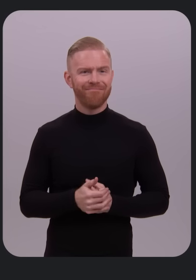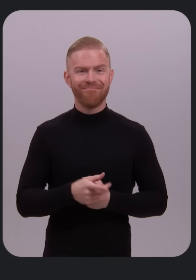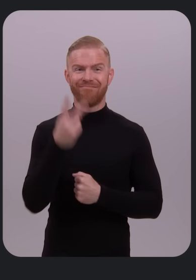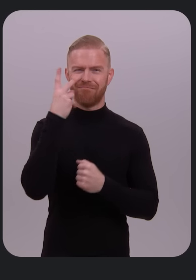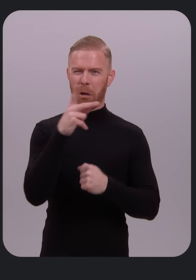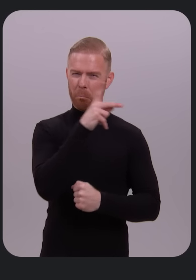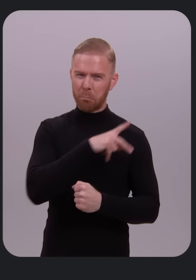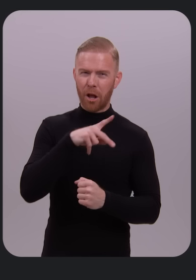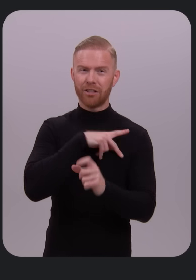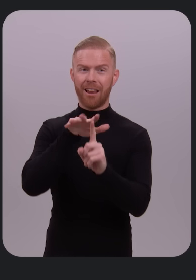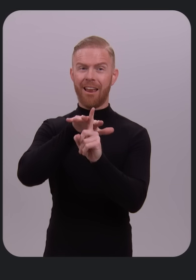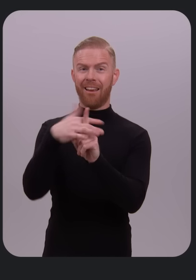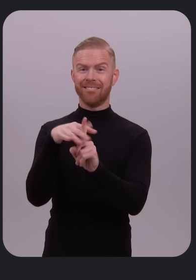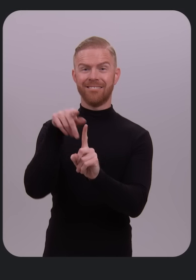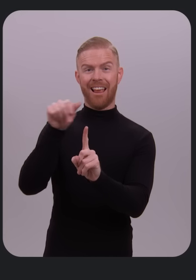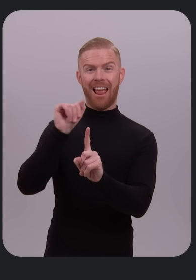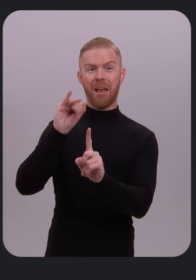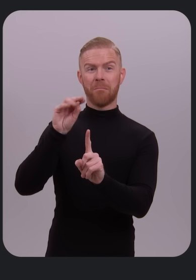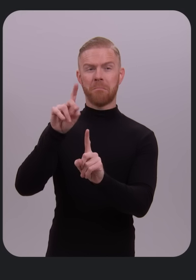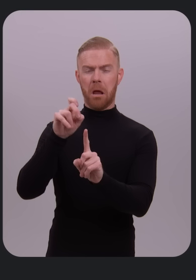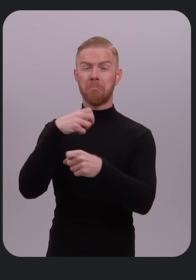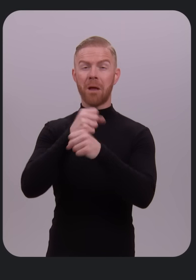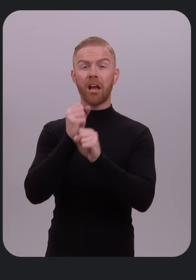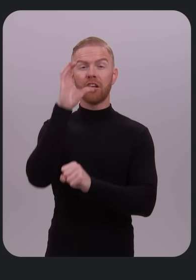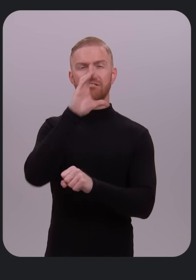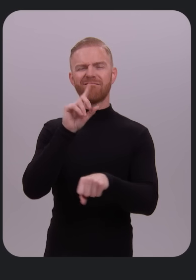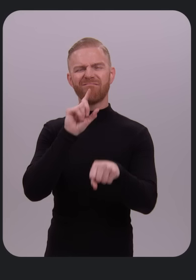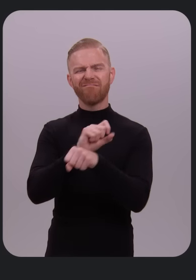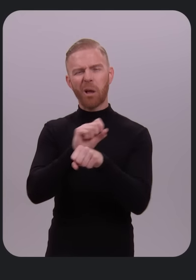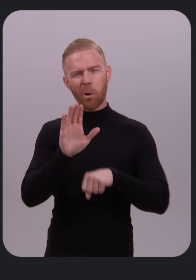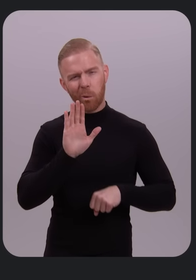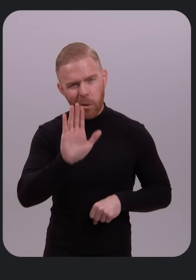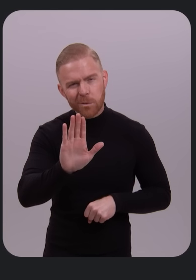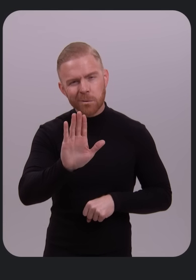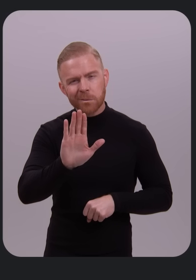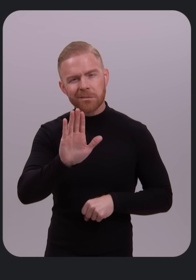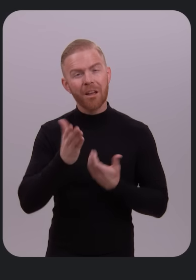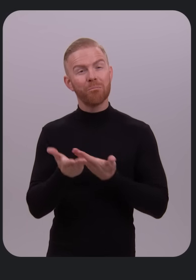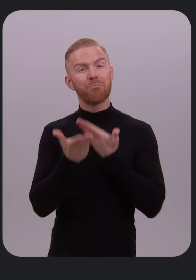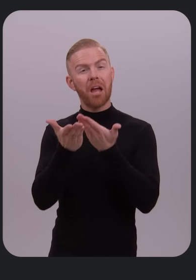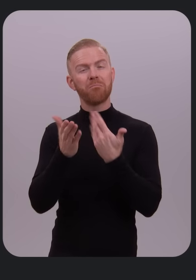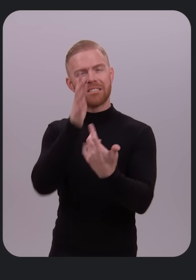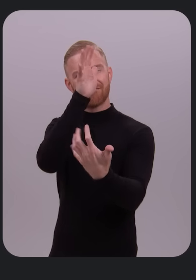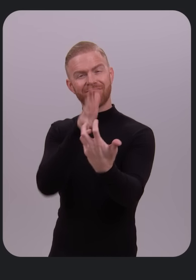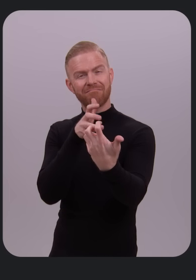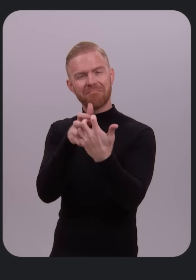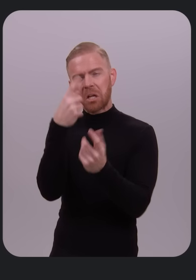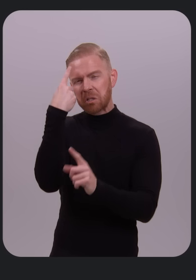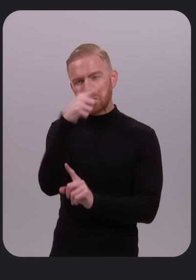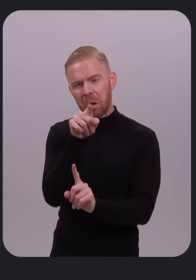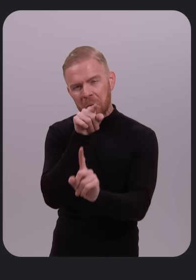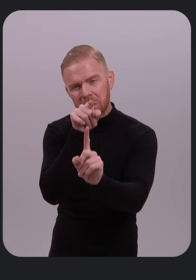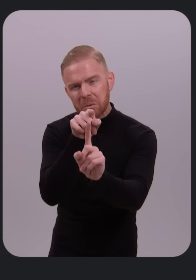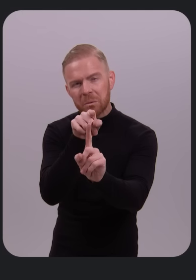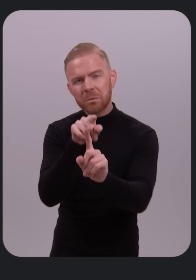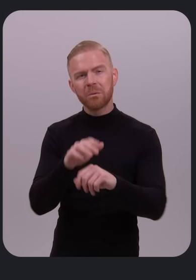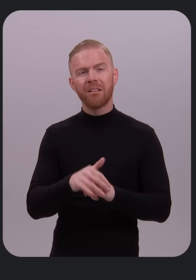make Search really yours, with recommendations customized just for you. Now, this is always under your control,